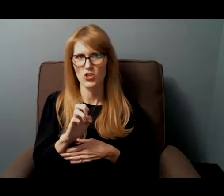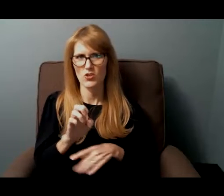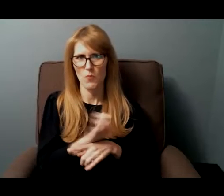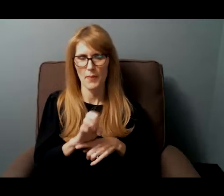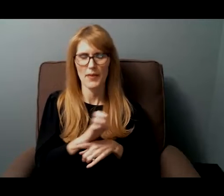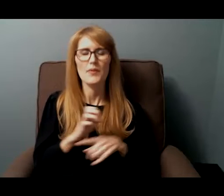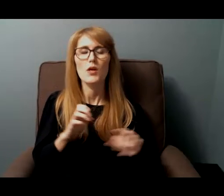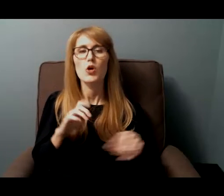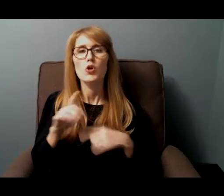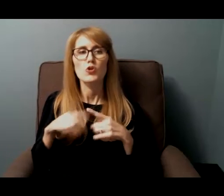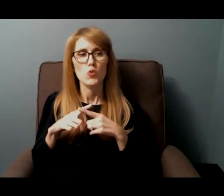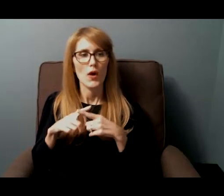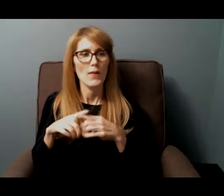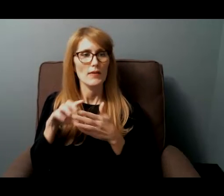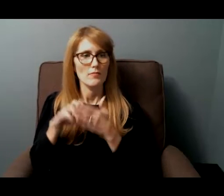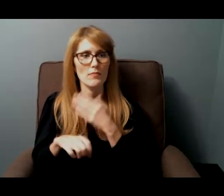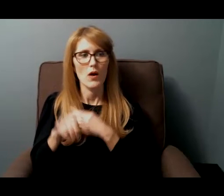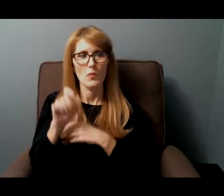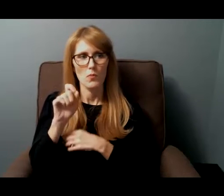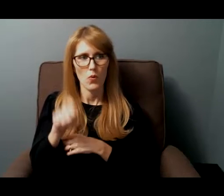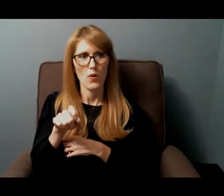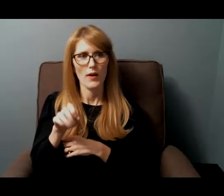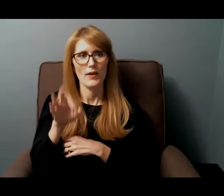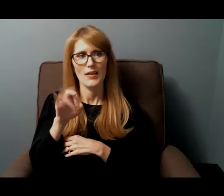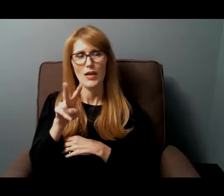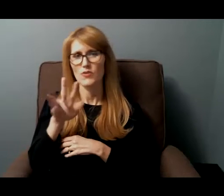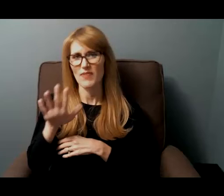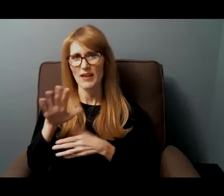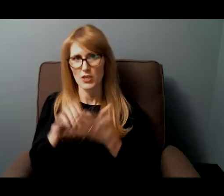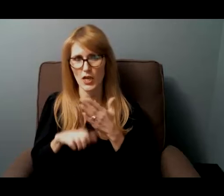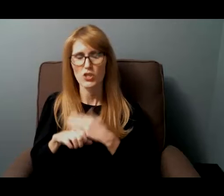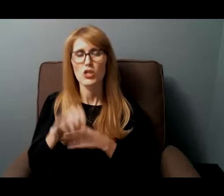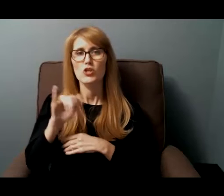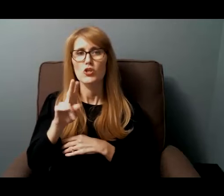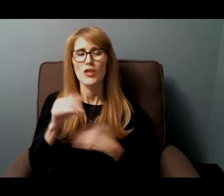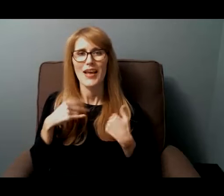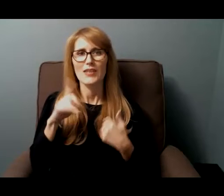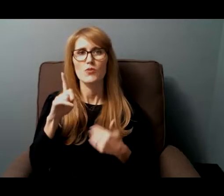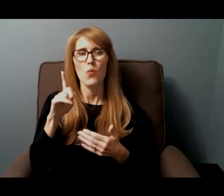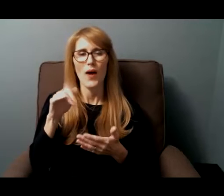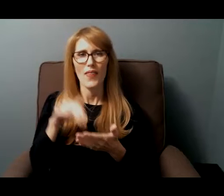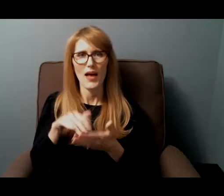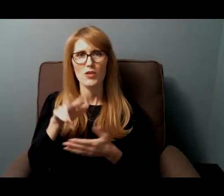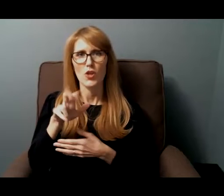we find in Jana's case that she has $1,385 in net earnings from self